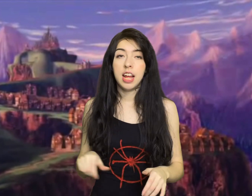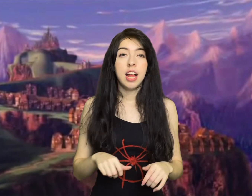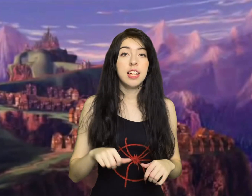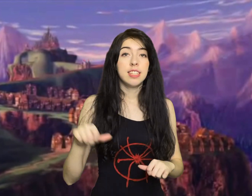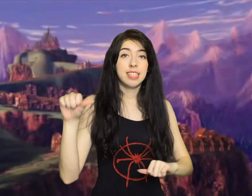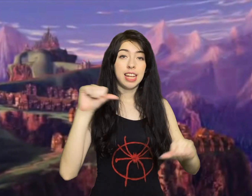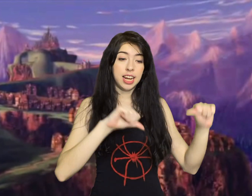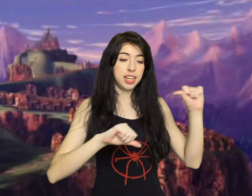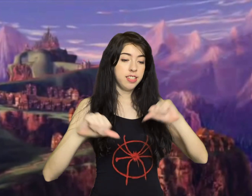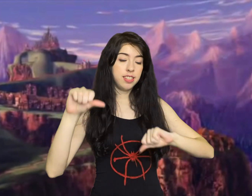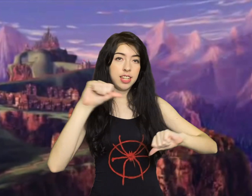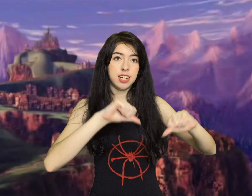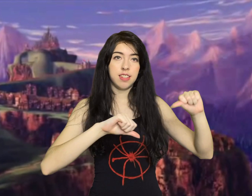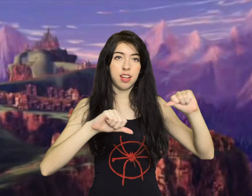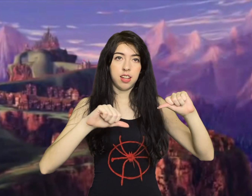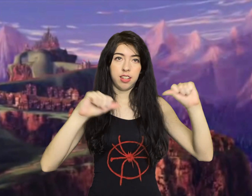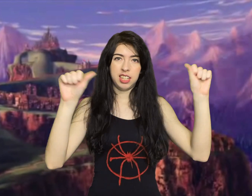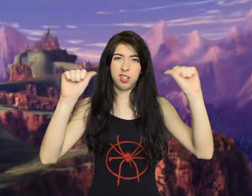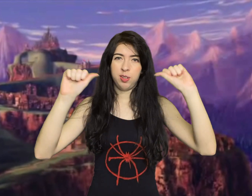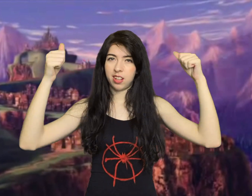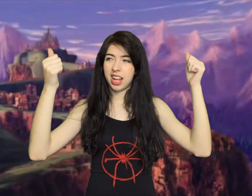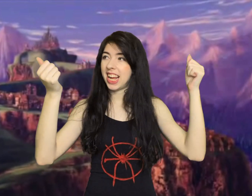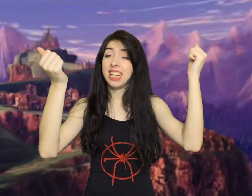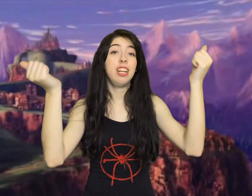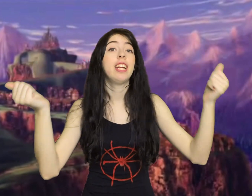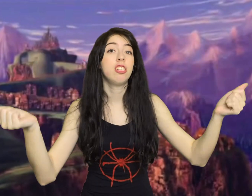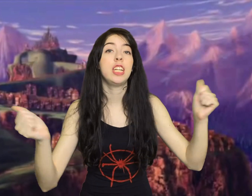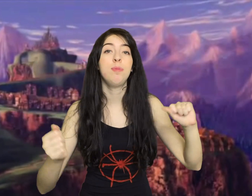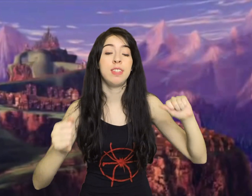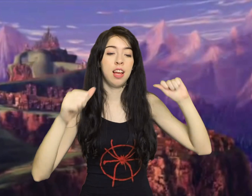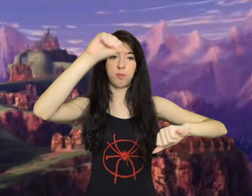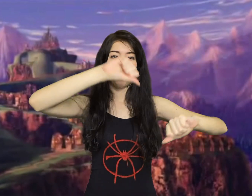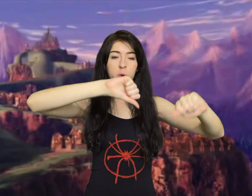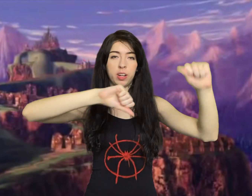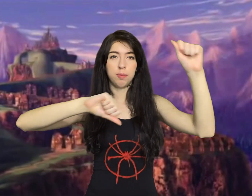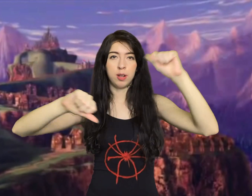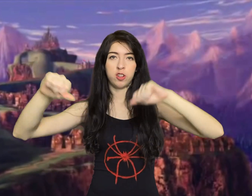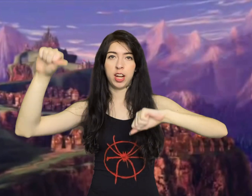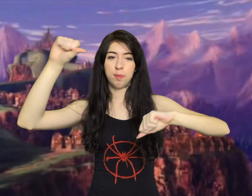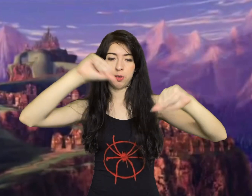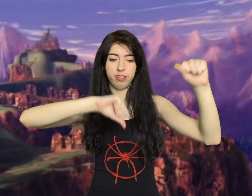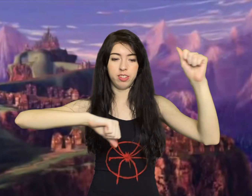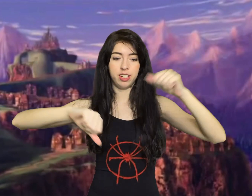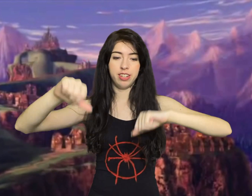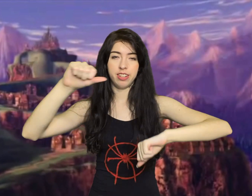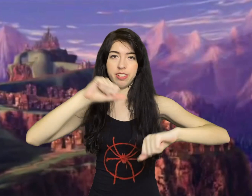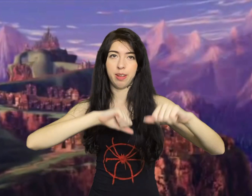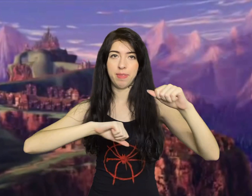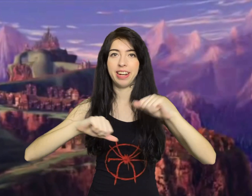SCIENCE is uh like two A handshapes pouring a bunch of chemicals into something